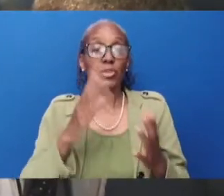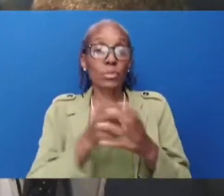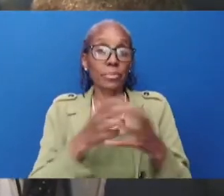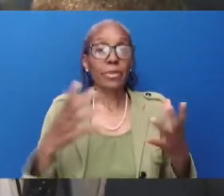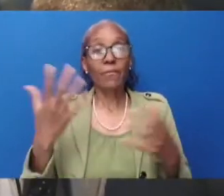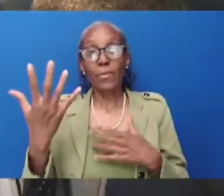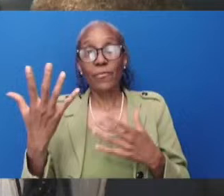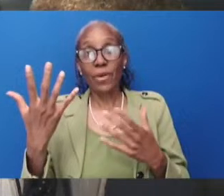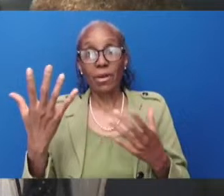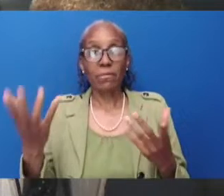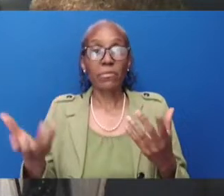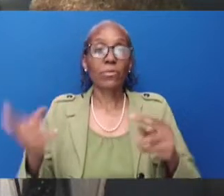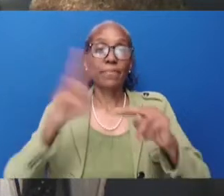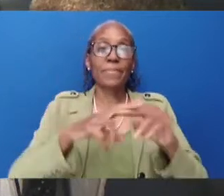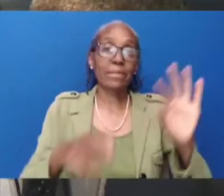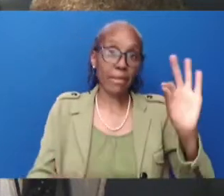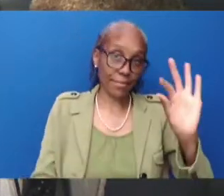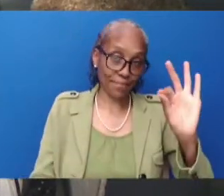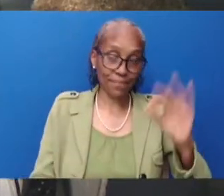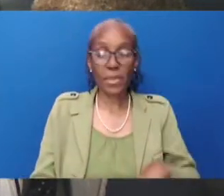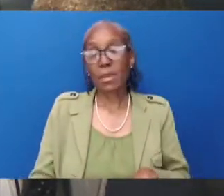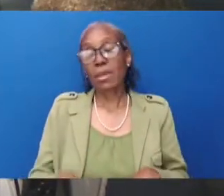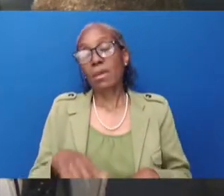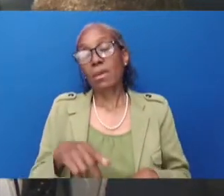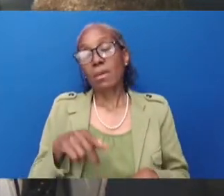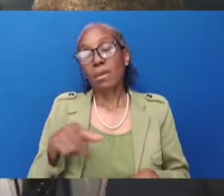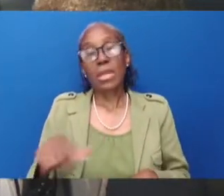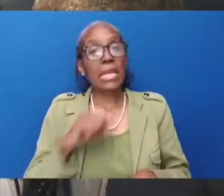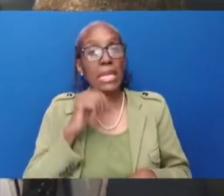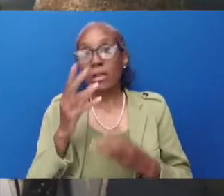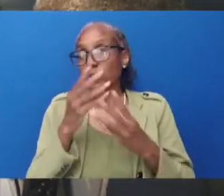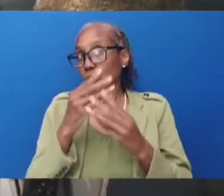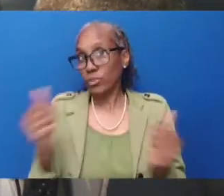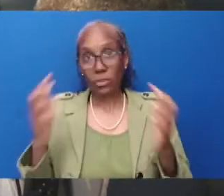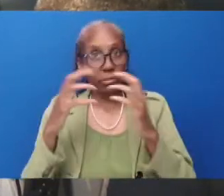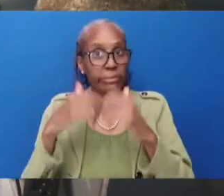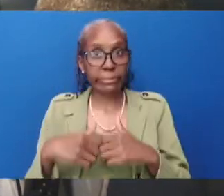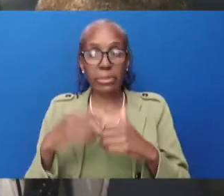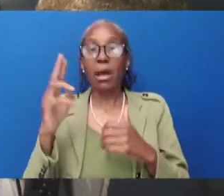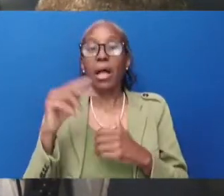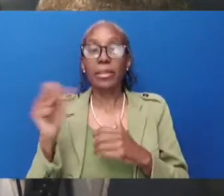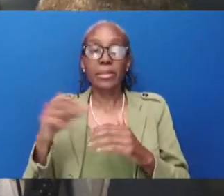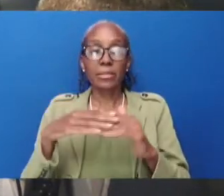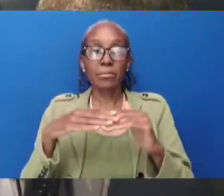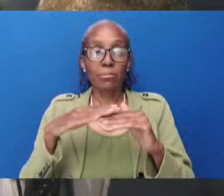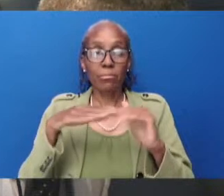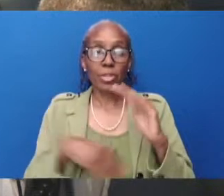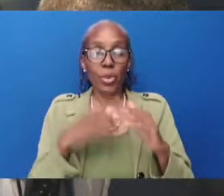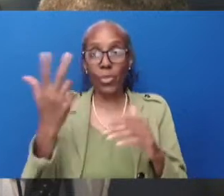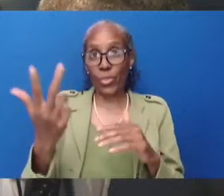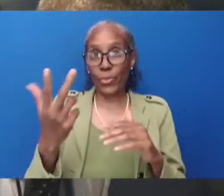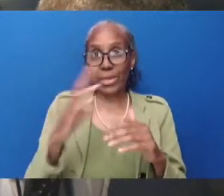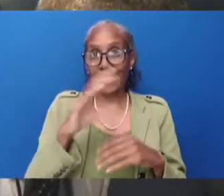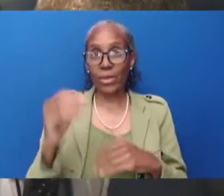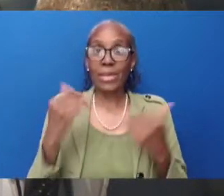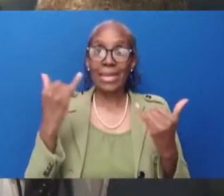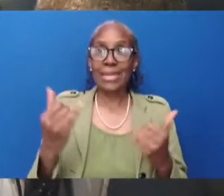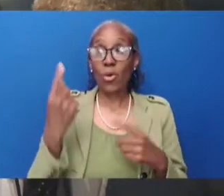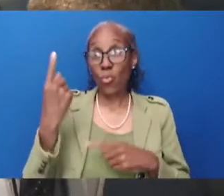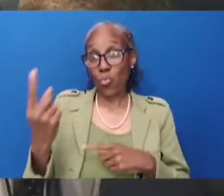DRAFT LEGISLATION. THE COLLISION WOULD BE EXPANDED